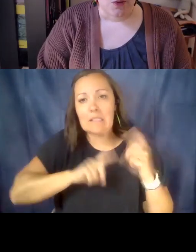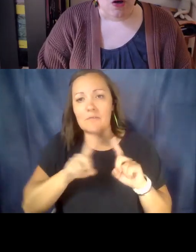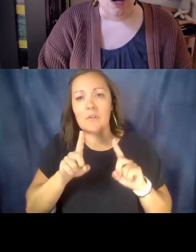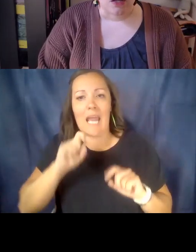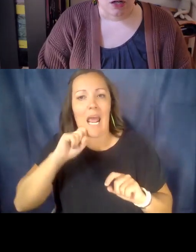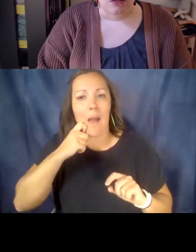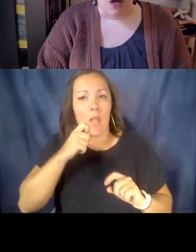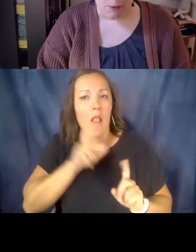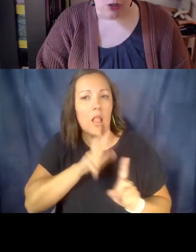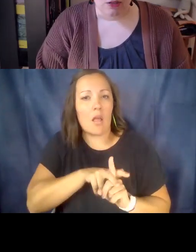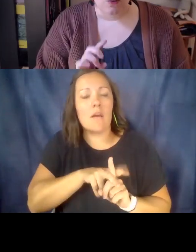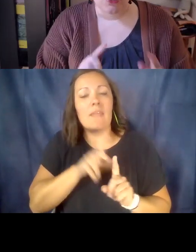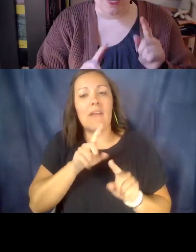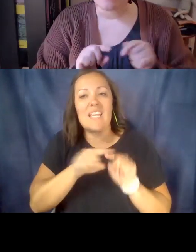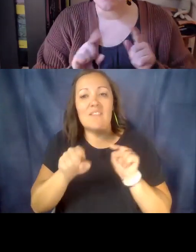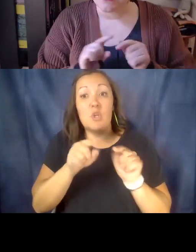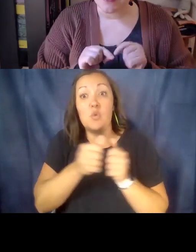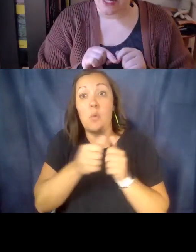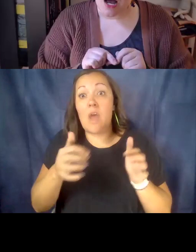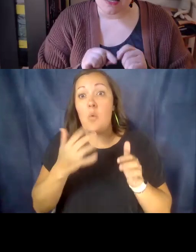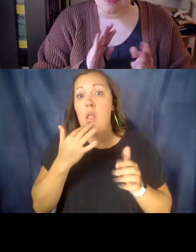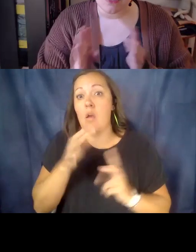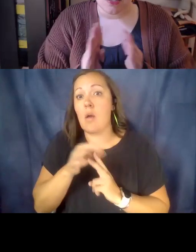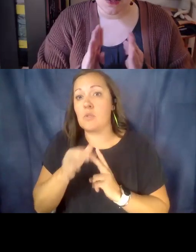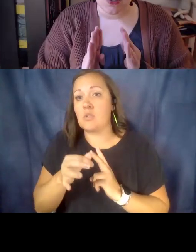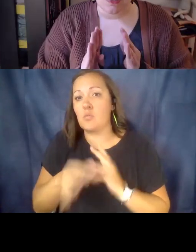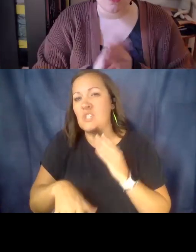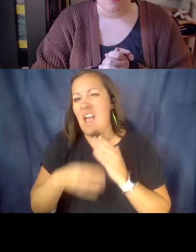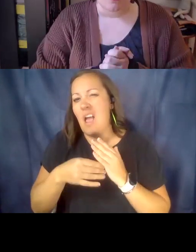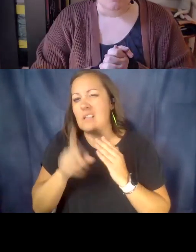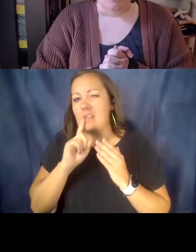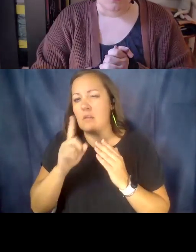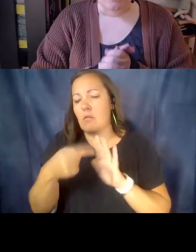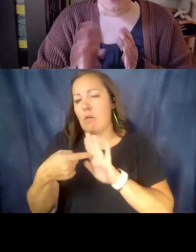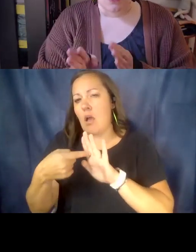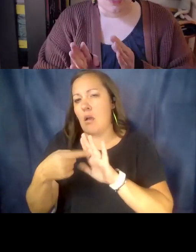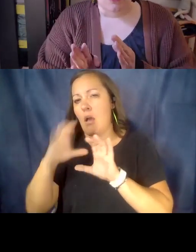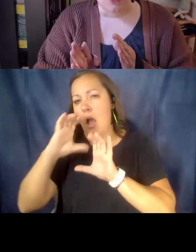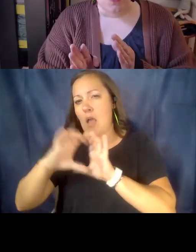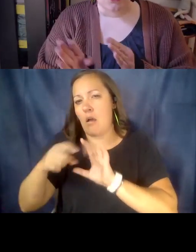without color option which adds a little tiny icon to the switches, so it has a color, switch,